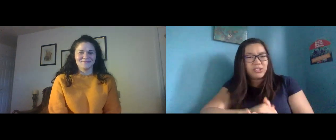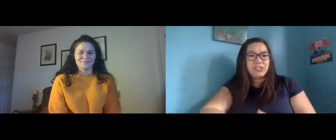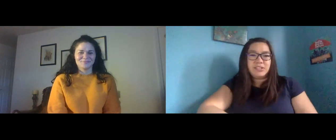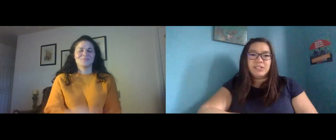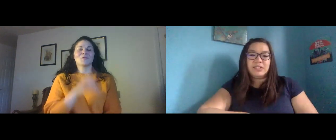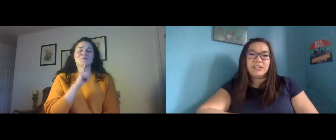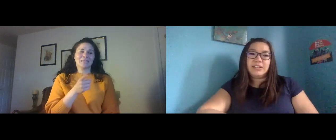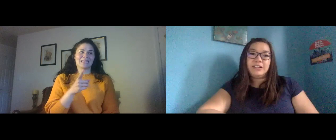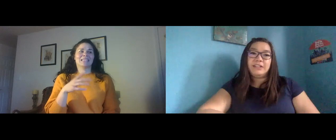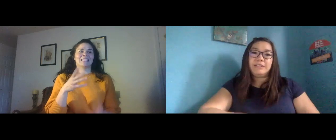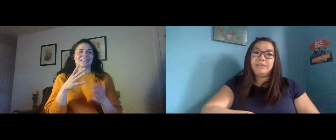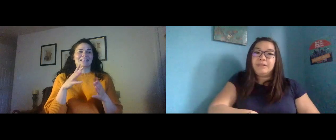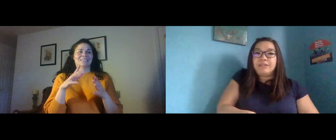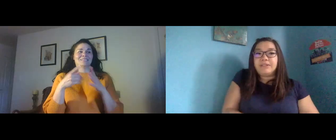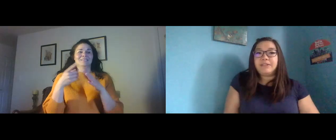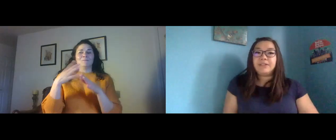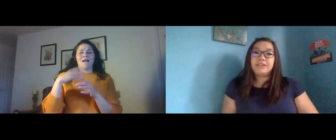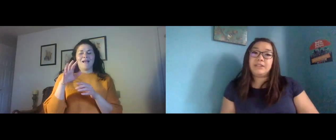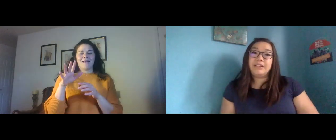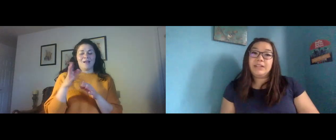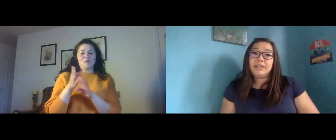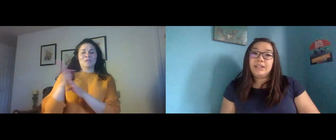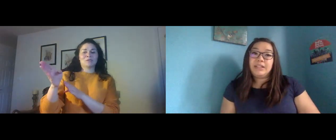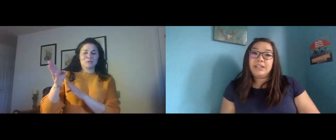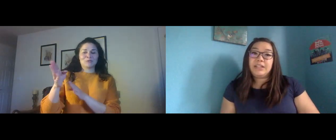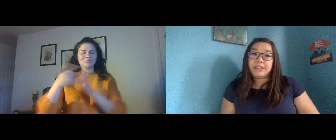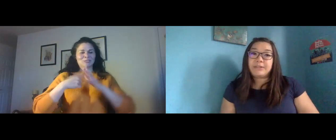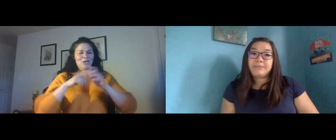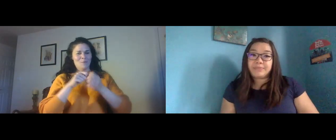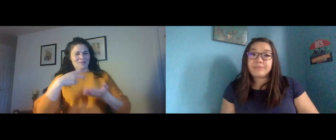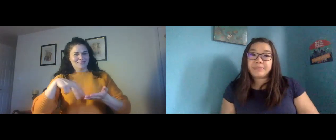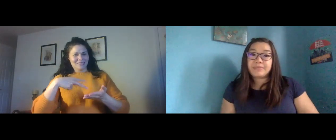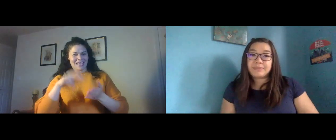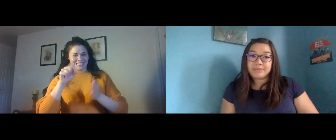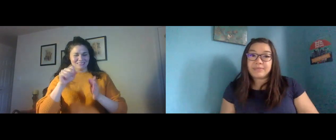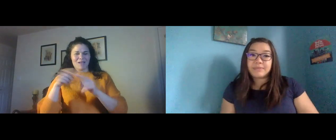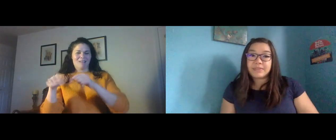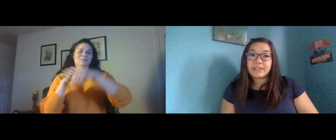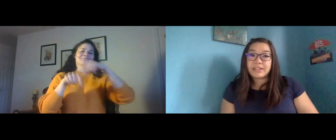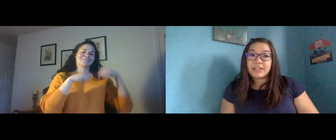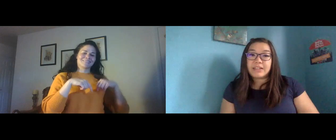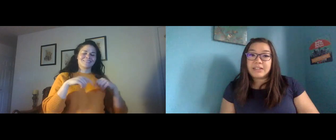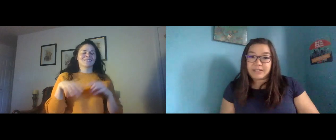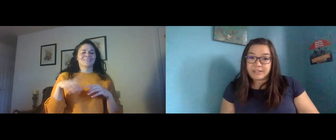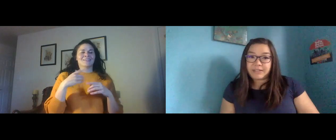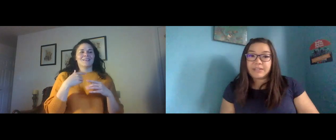A: Really, my career began with dance, yes, but let’s rewind the tape a bit for some context.